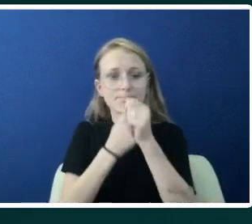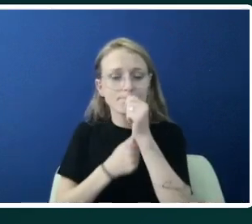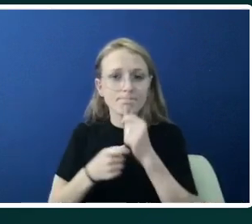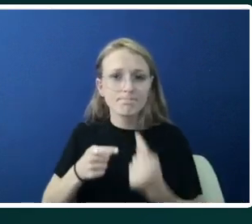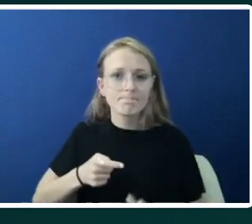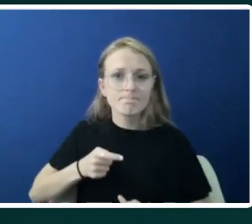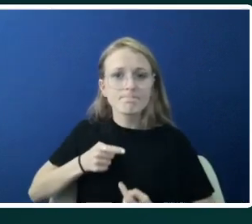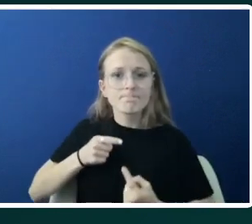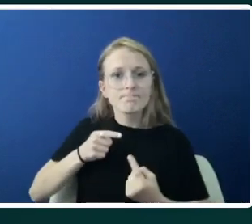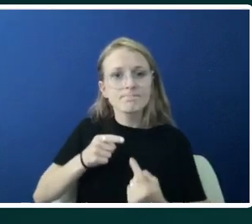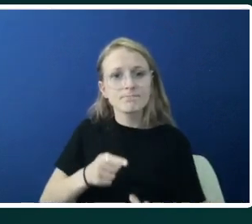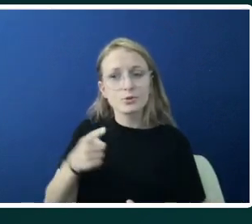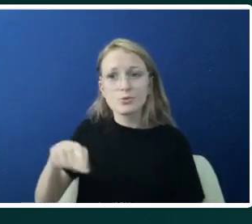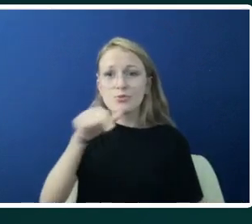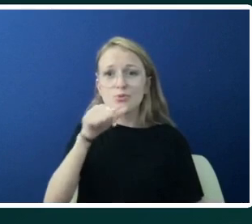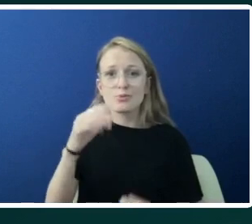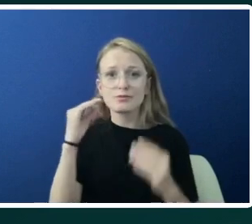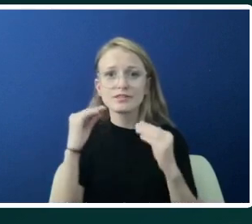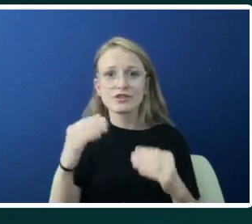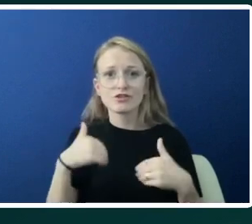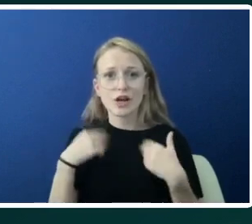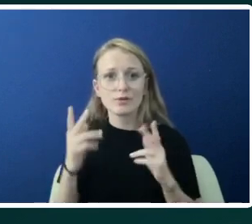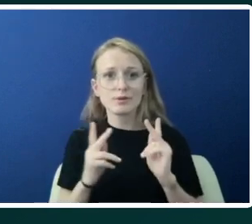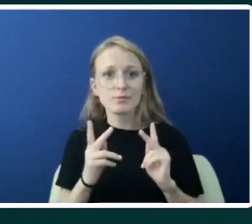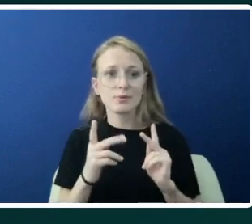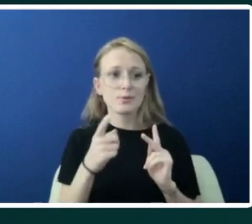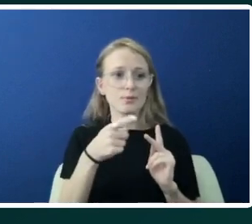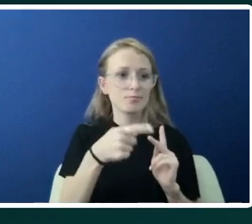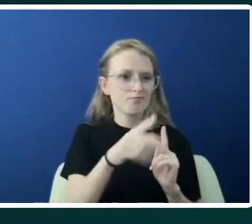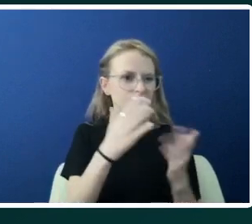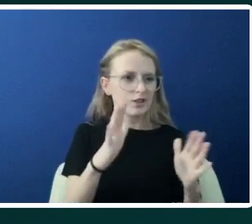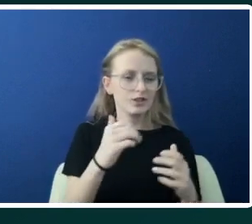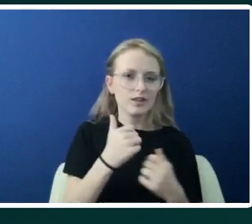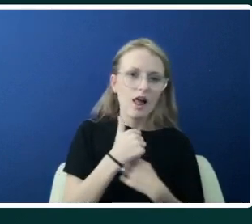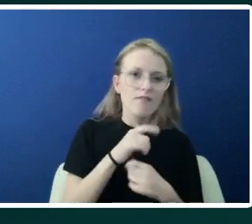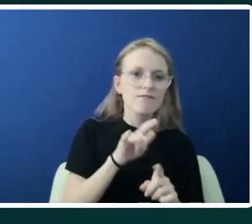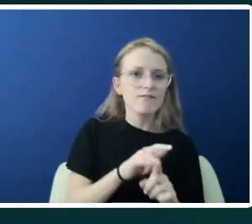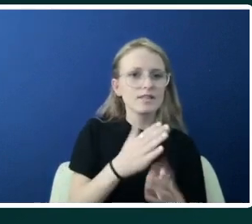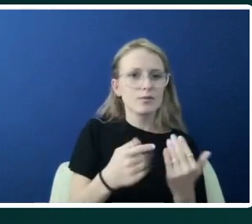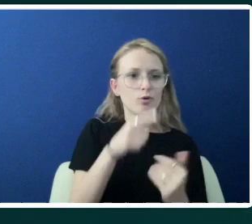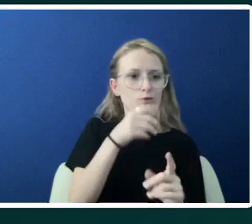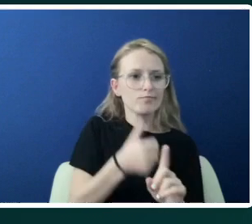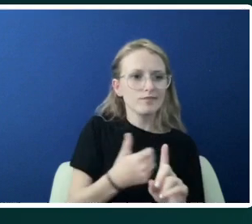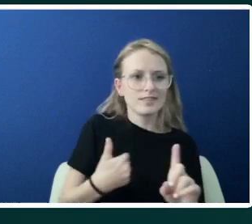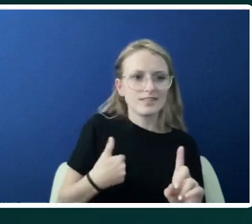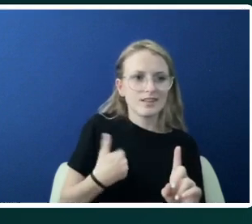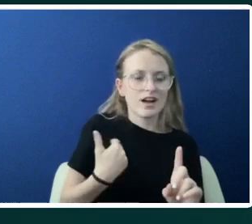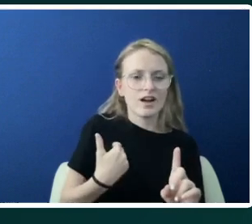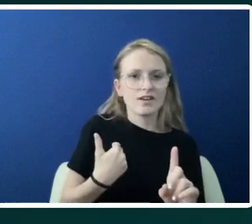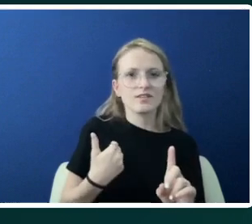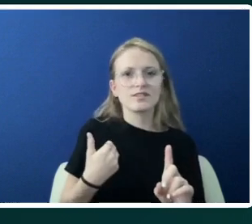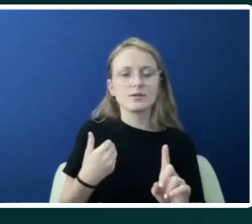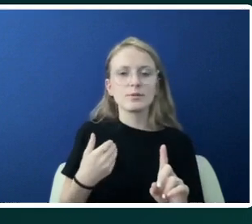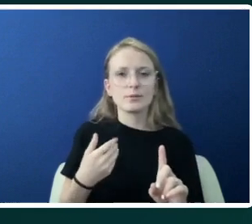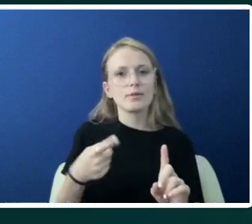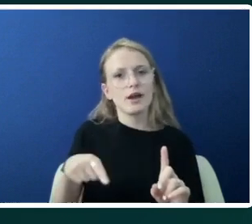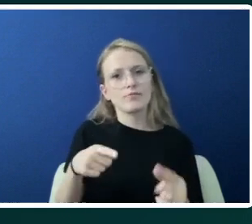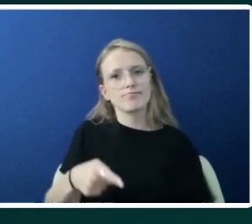anyone that loves young people knows that this is a very difficult time. And we know that data is starting to bear this out. Not only because of the pandemic,